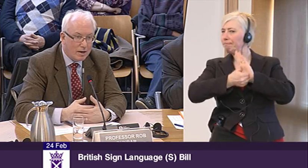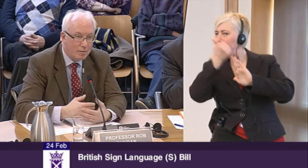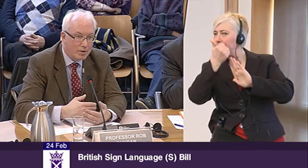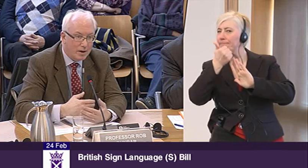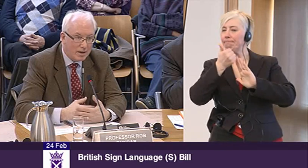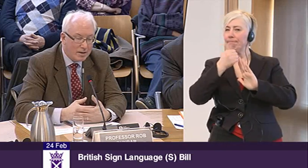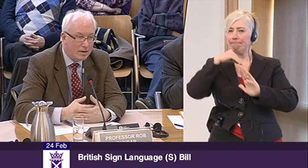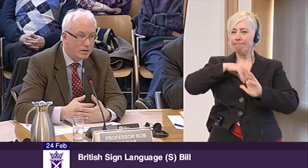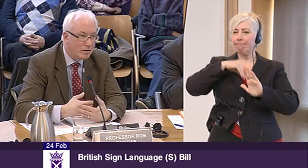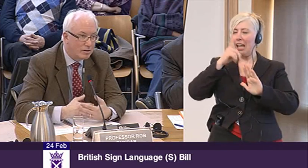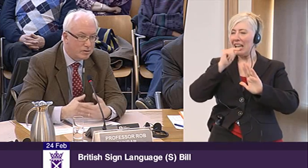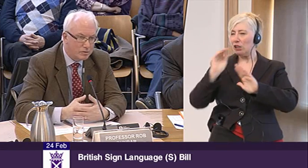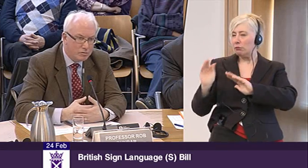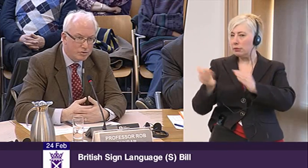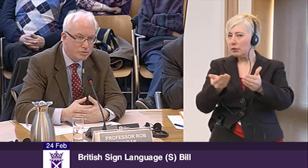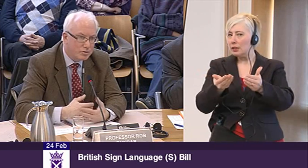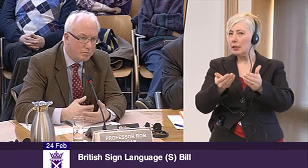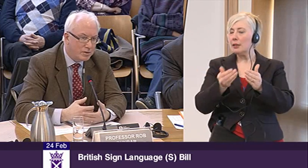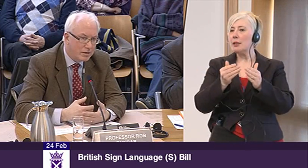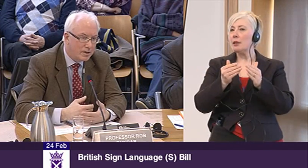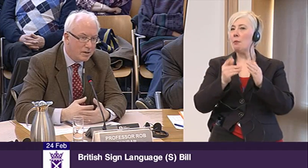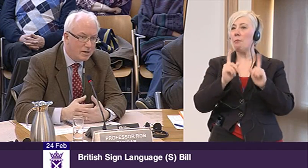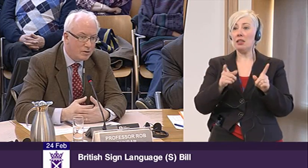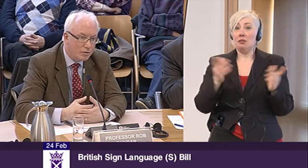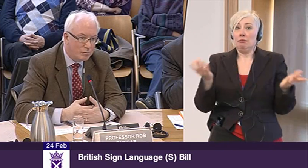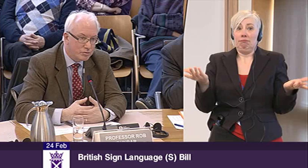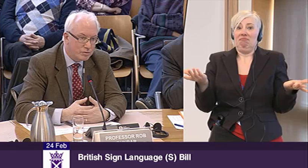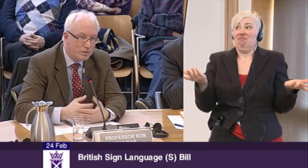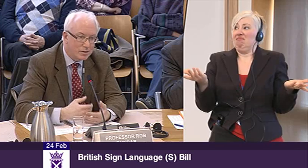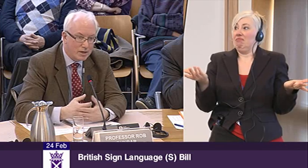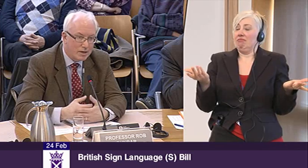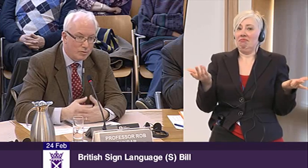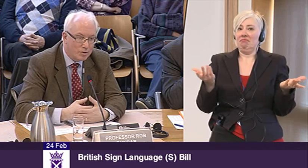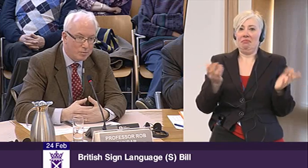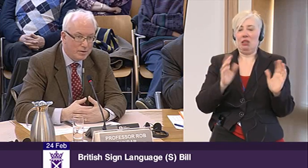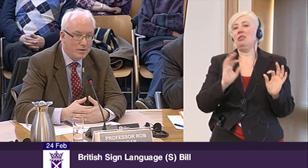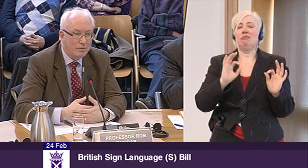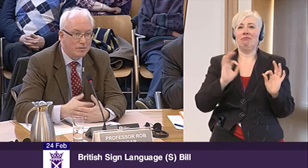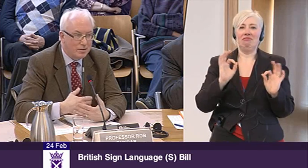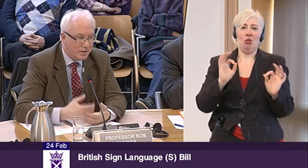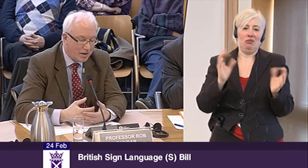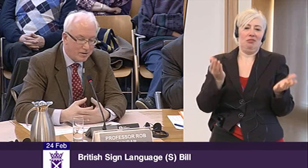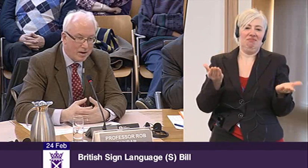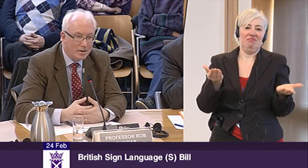those services but there is not the same sort of multi cost as is the case with translation